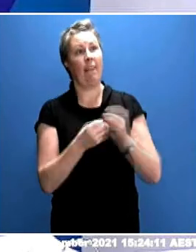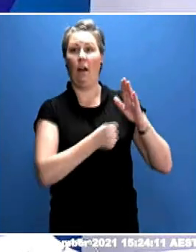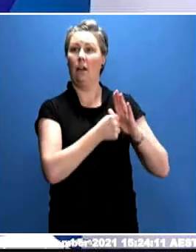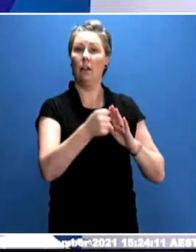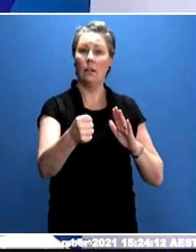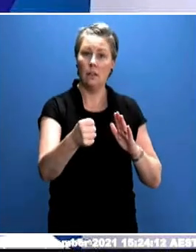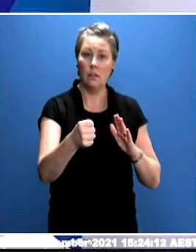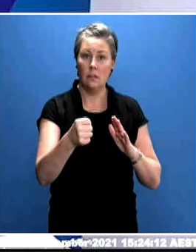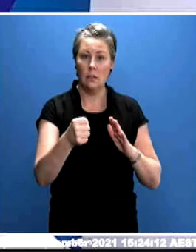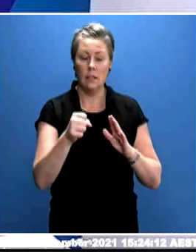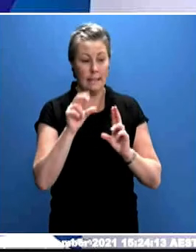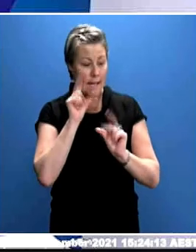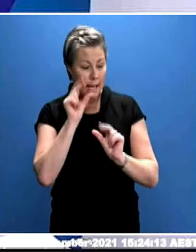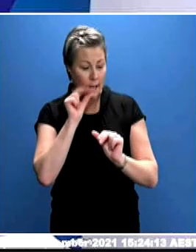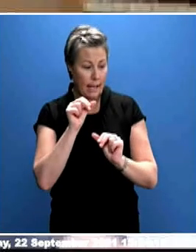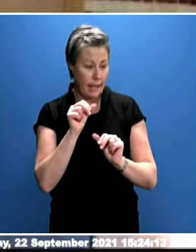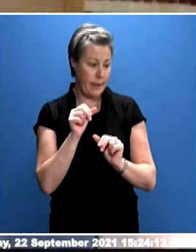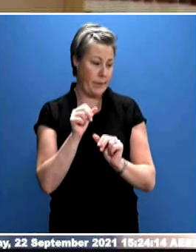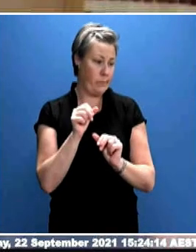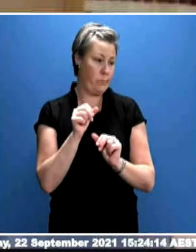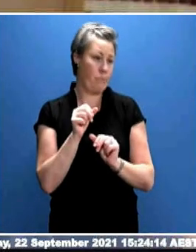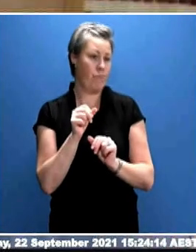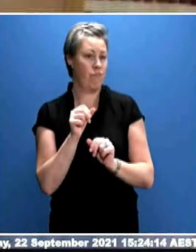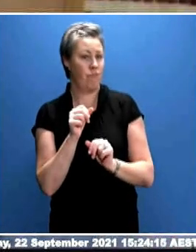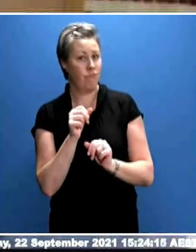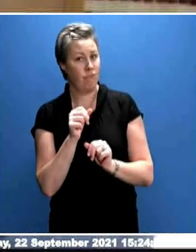I can get you the latest numbers.